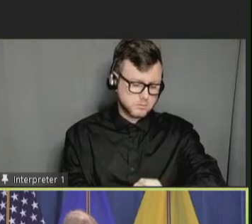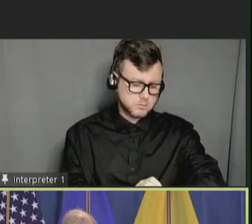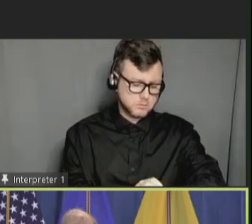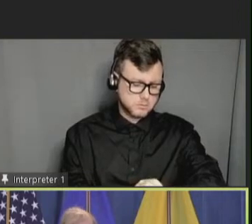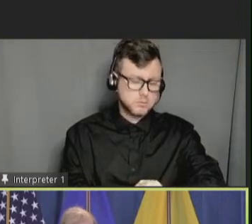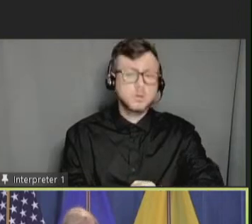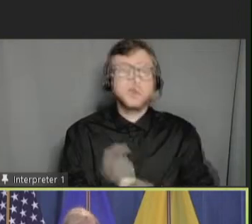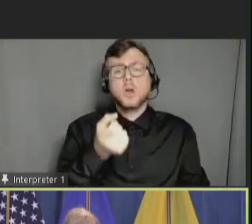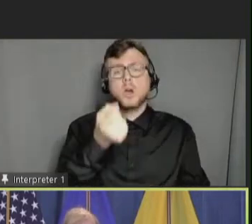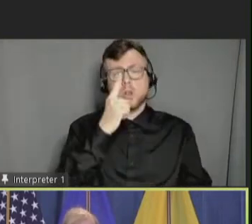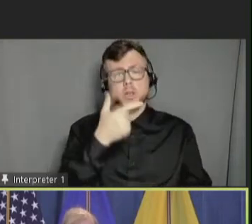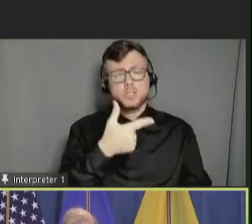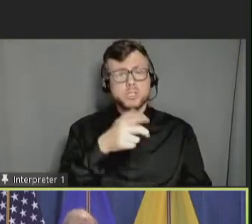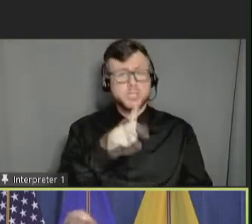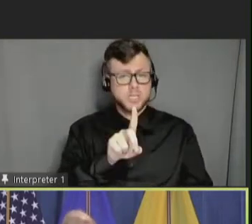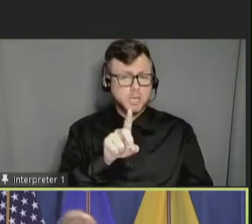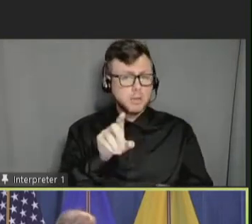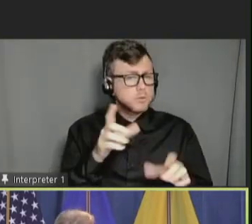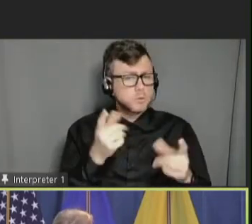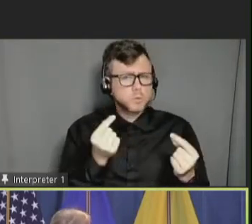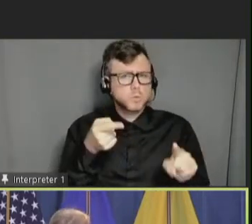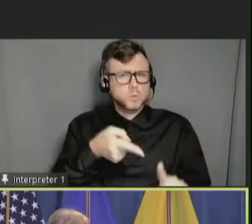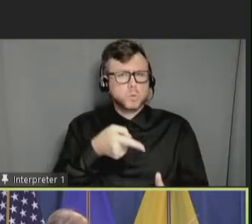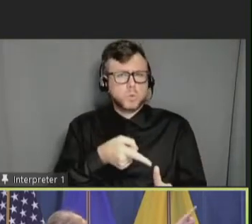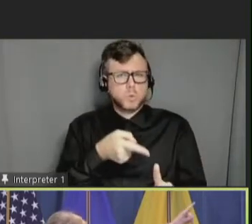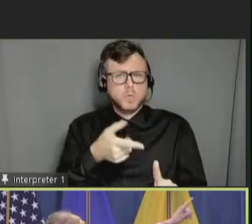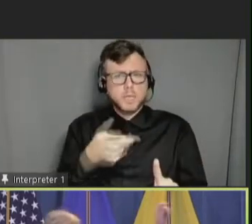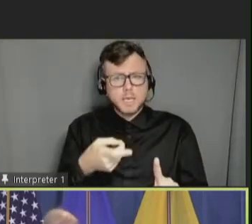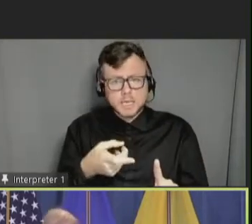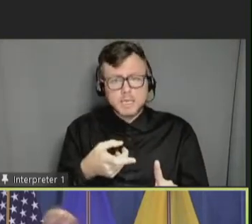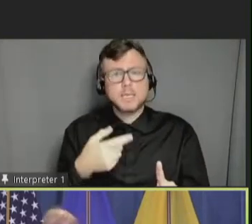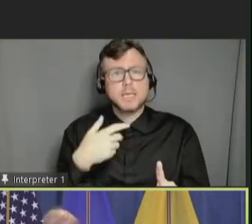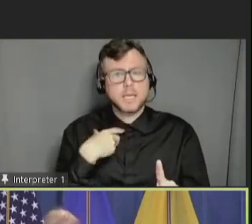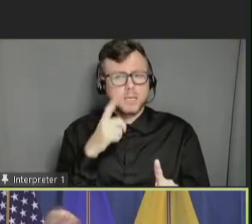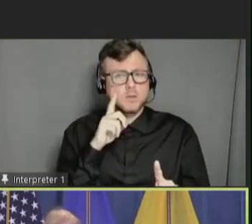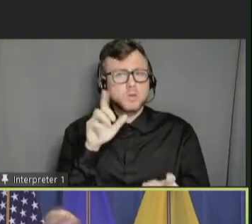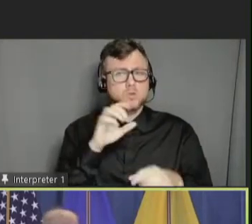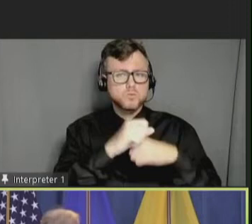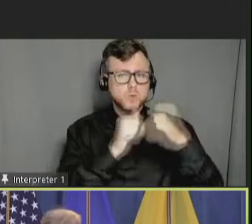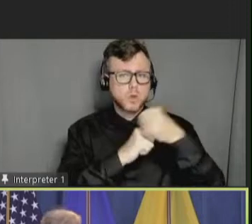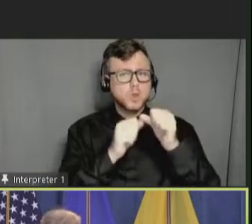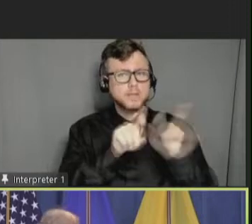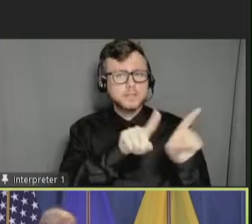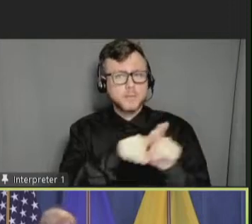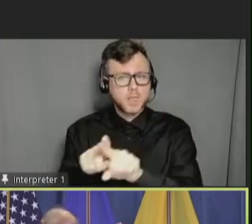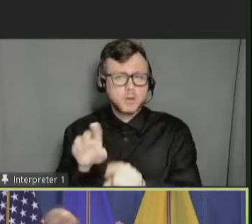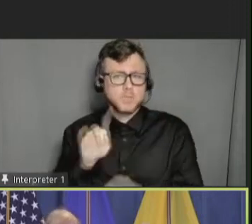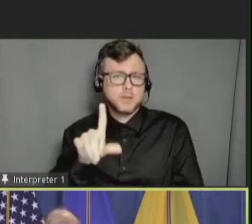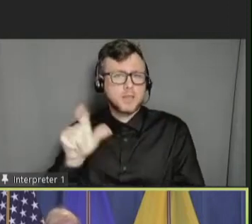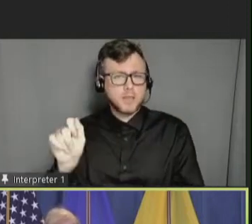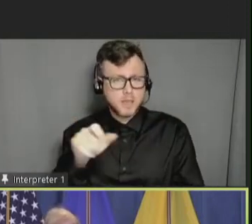has structural similarity to be delayed as shown in the middle. It can bind to the BTLA binding